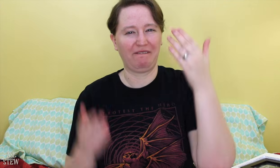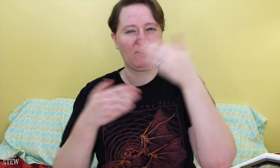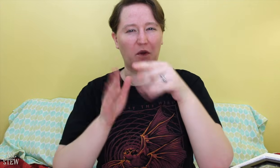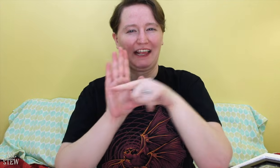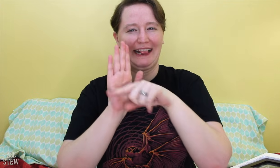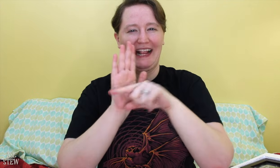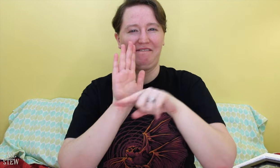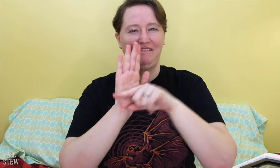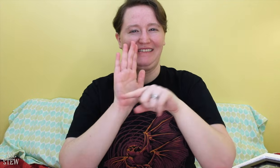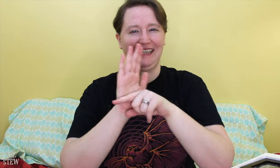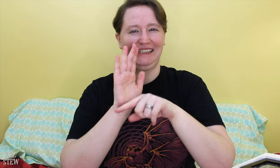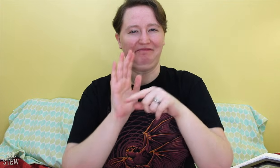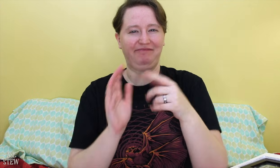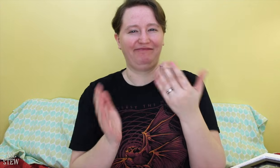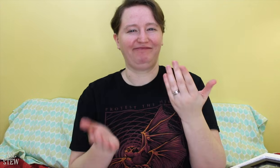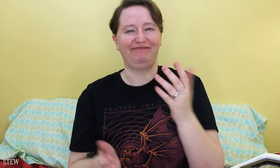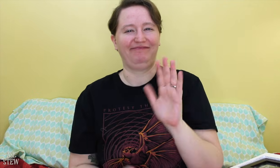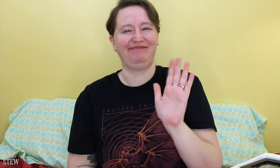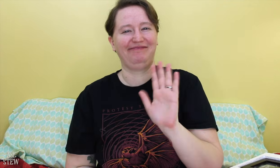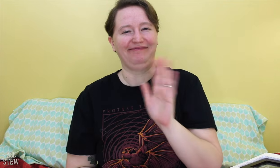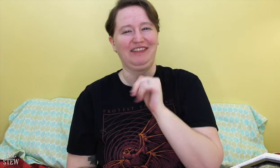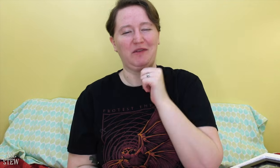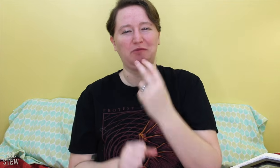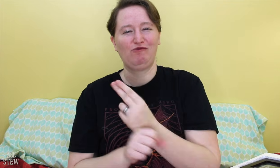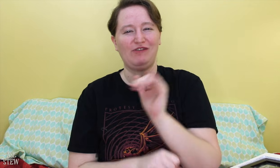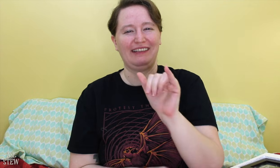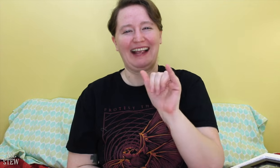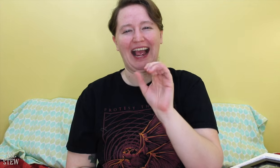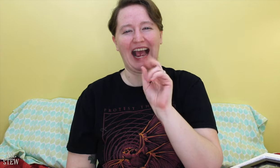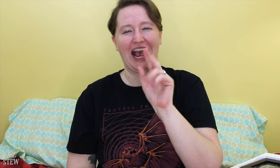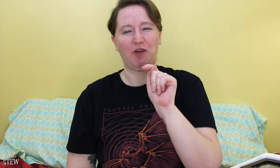or we're not broken. It has a very negative connotation to it.